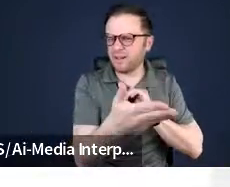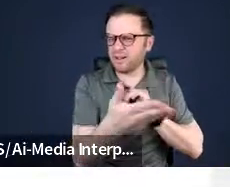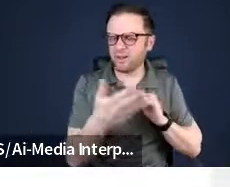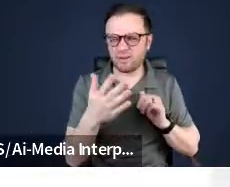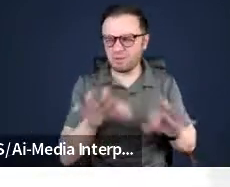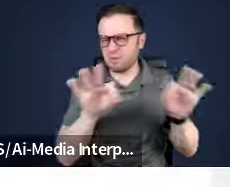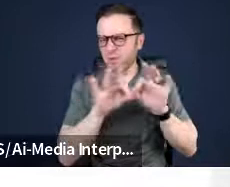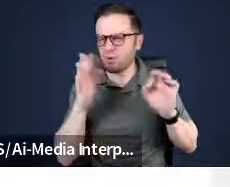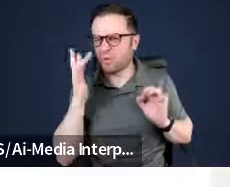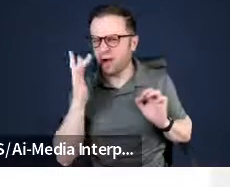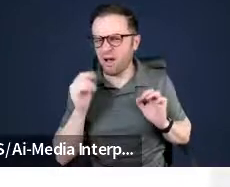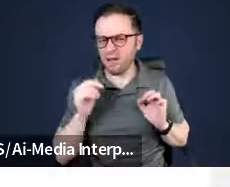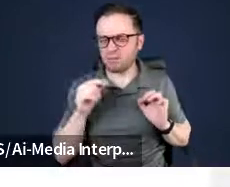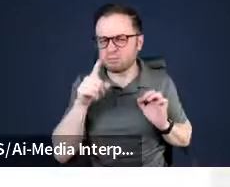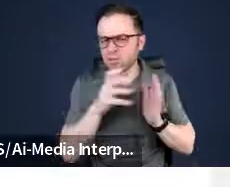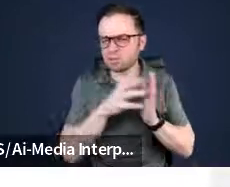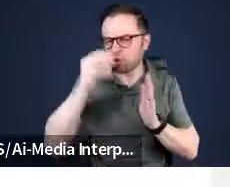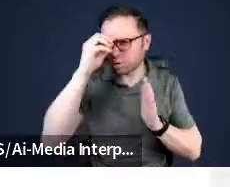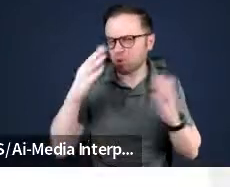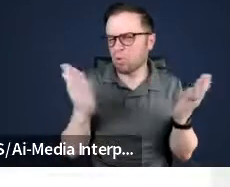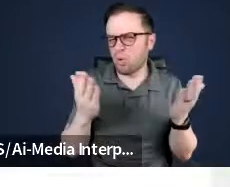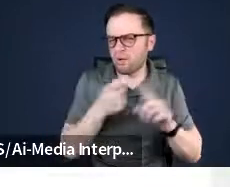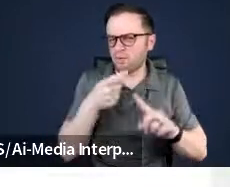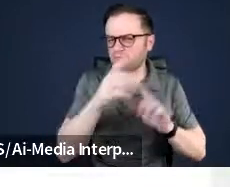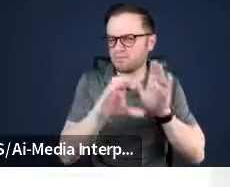why is this image here, what is important about it,